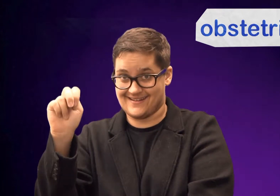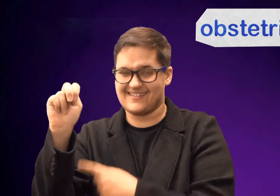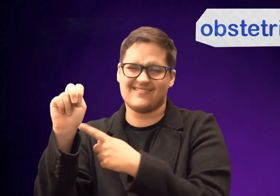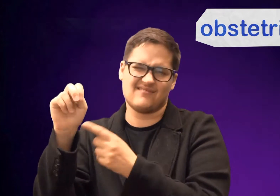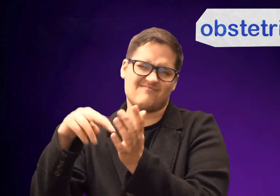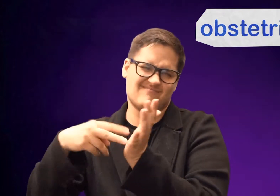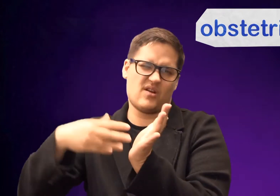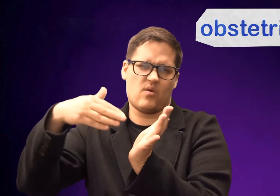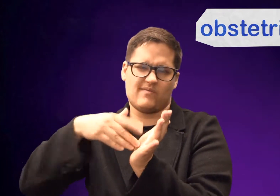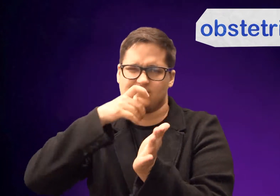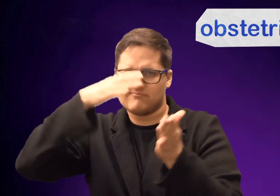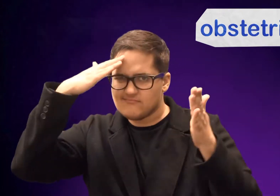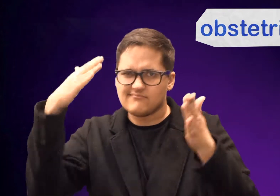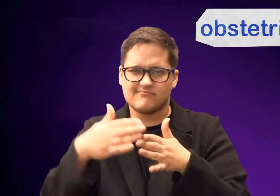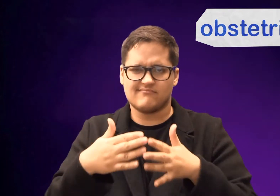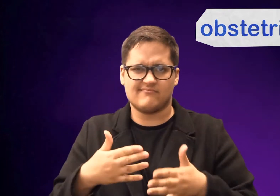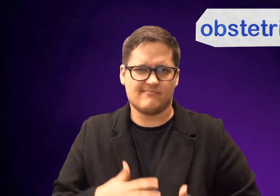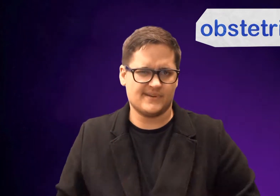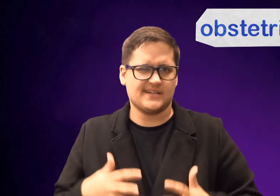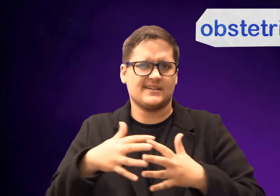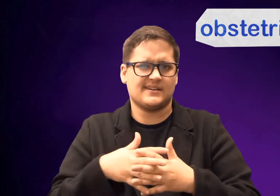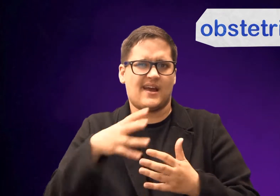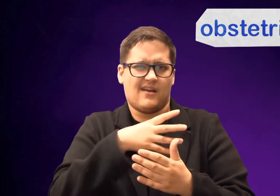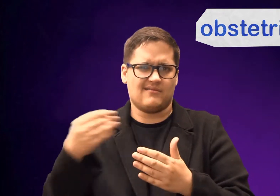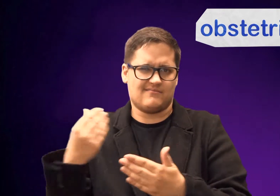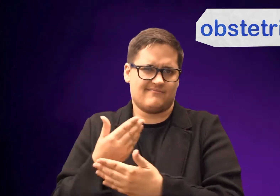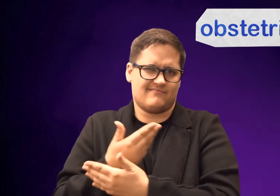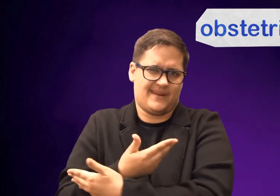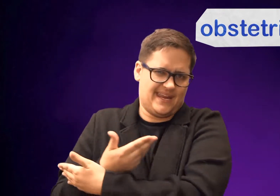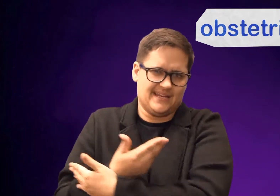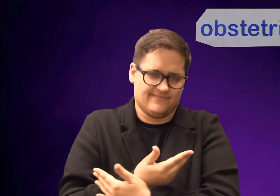They are doctors whose is focused with pregnancy and babies.